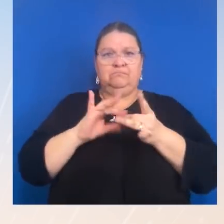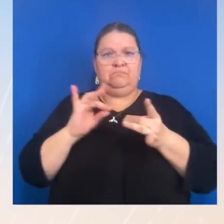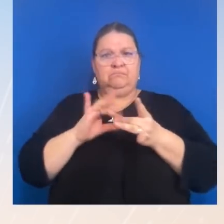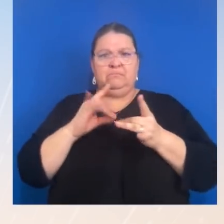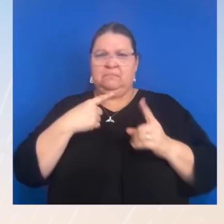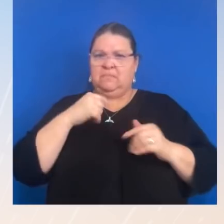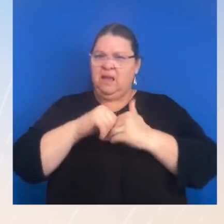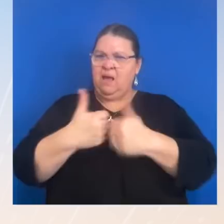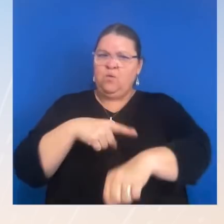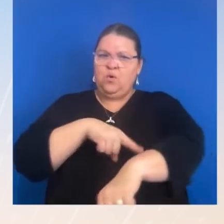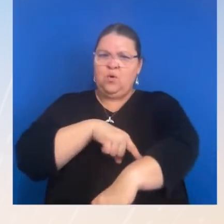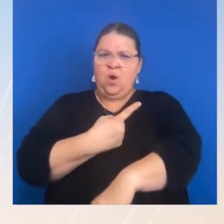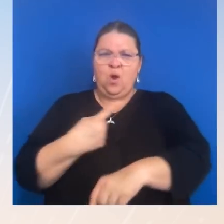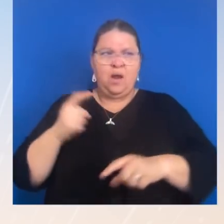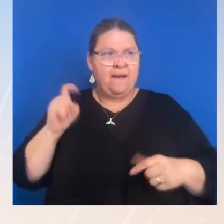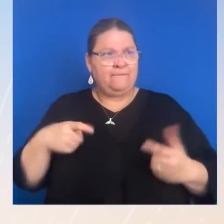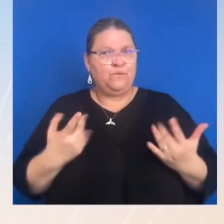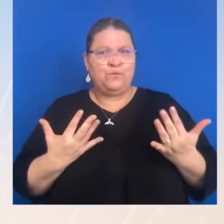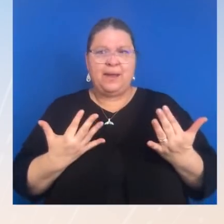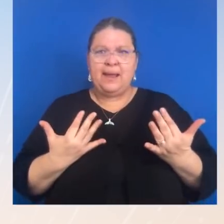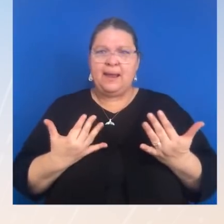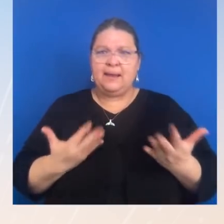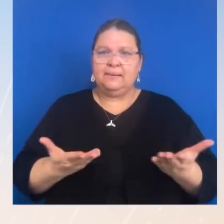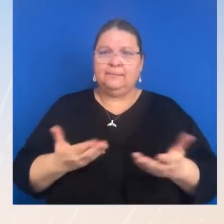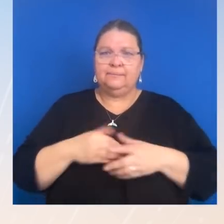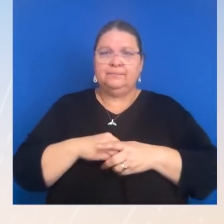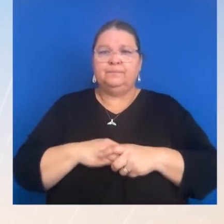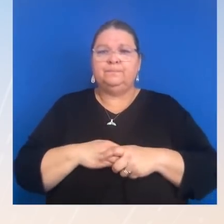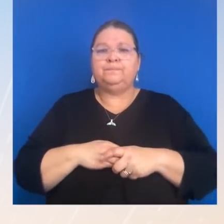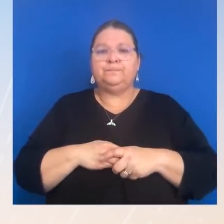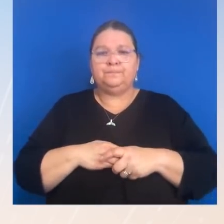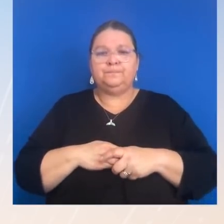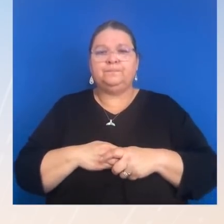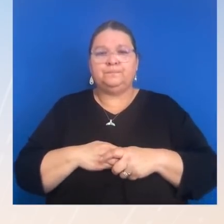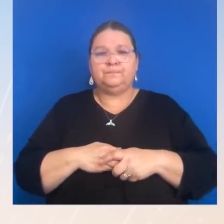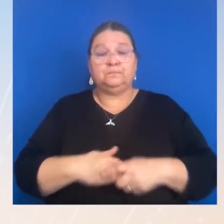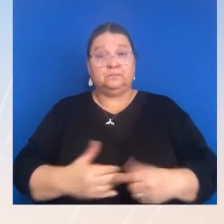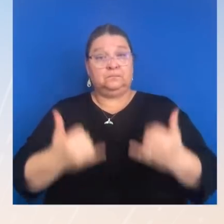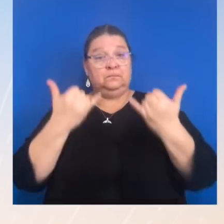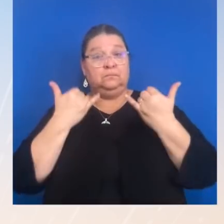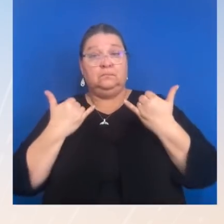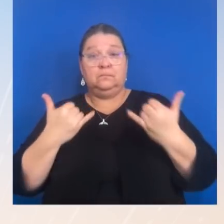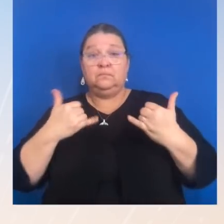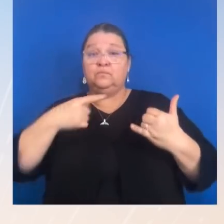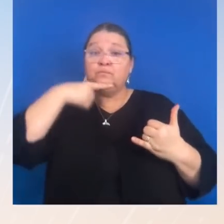Ms. Psaki: Well, because of our efforts, the ruble is worth a penny. It's the lowest-ranked currency in the world.